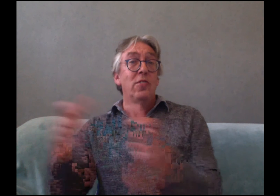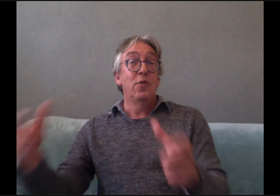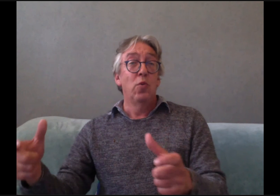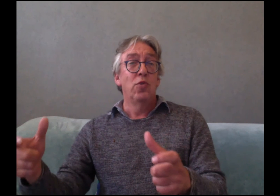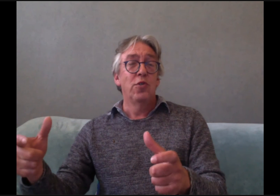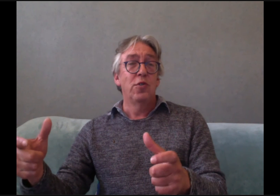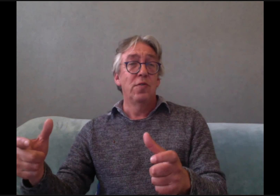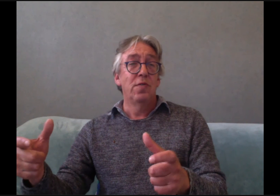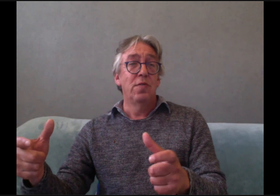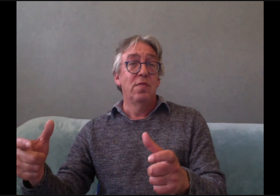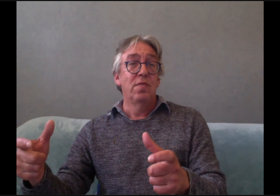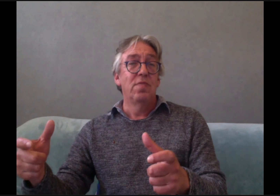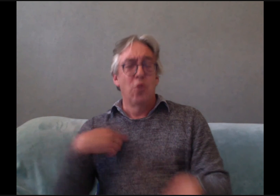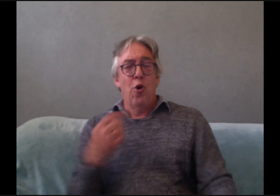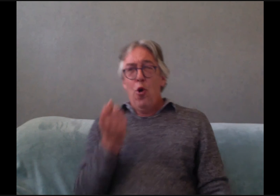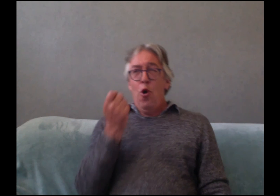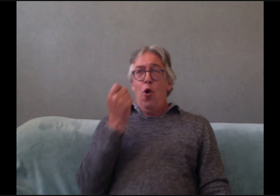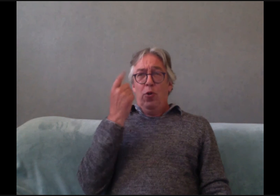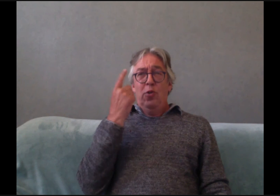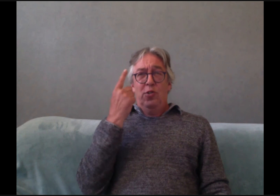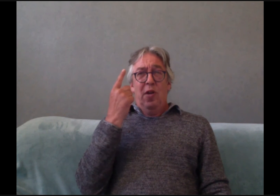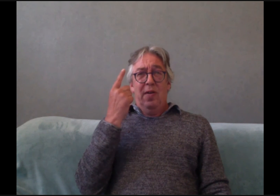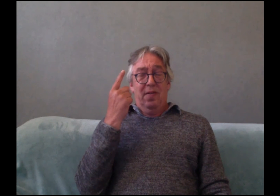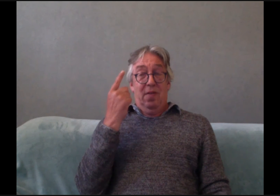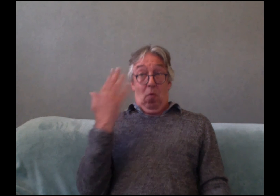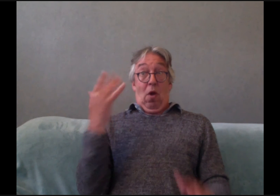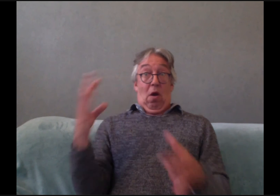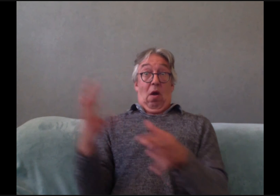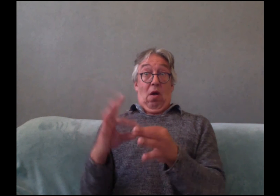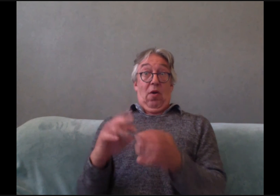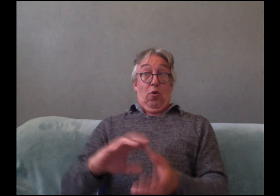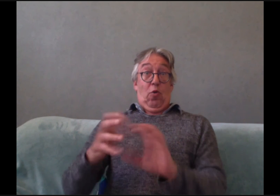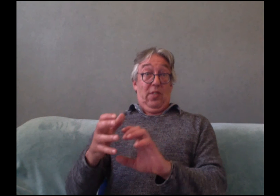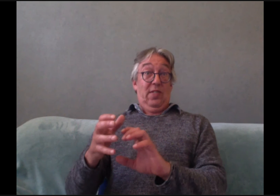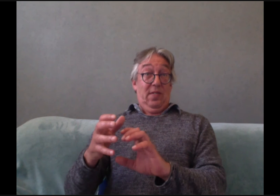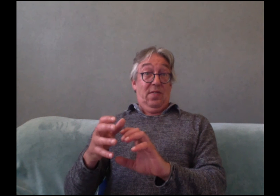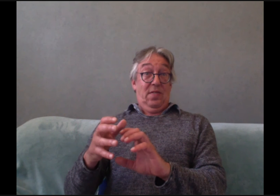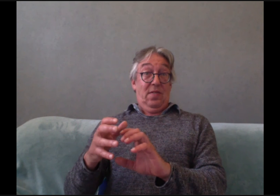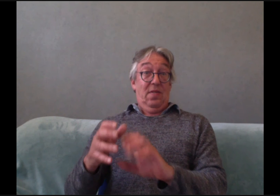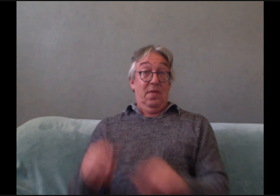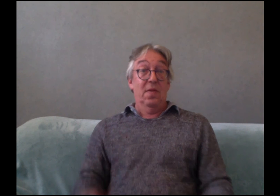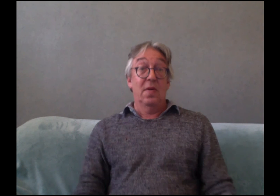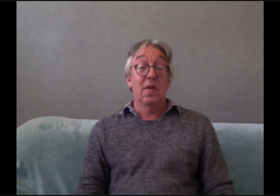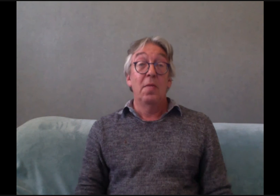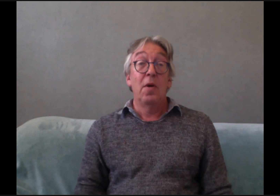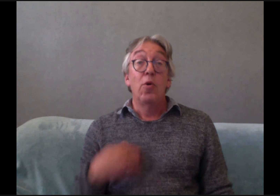It doesn't mean we're dropping the line about the deinstitutionalisation. Absolutely not.